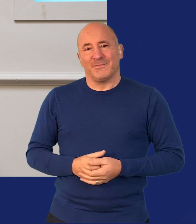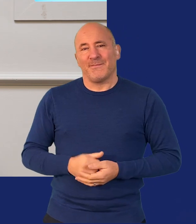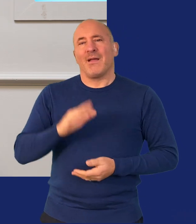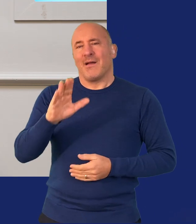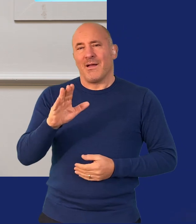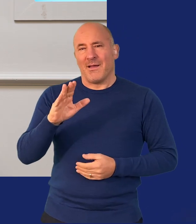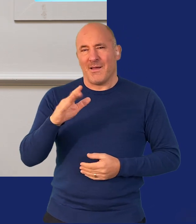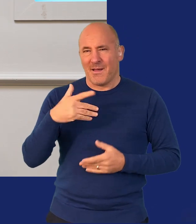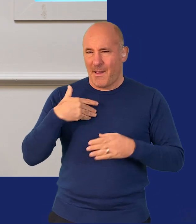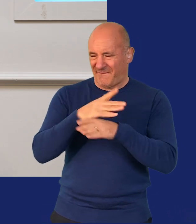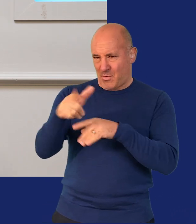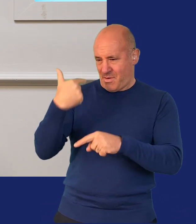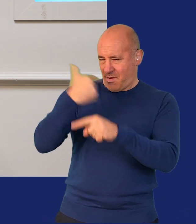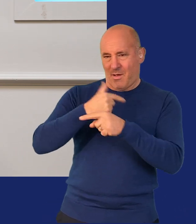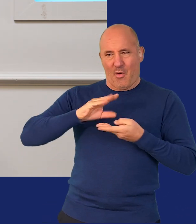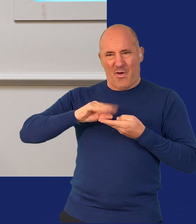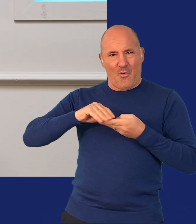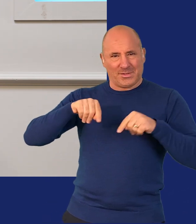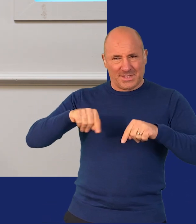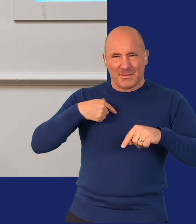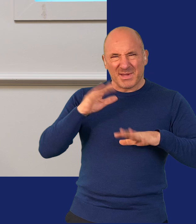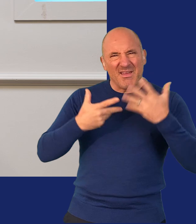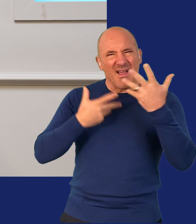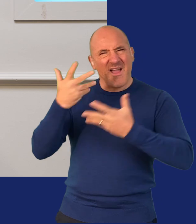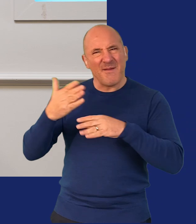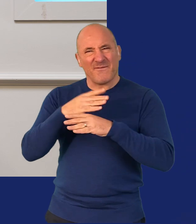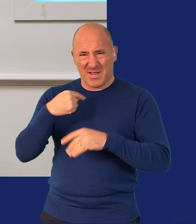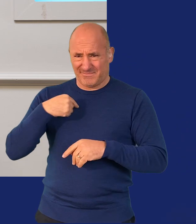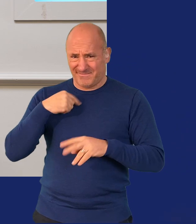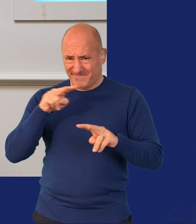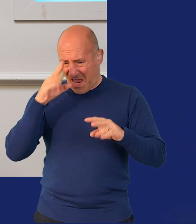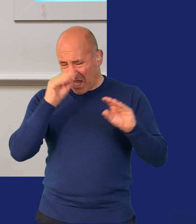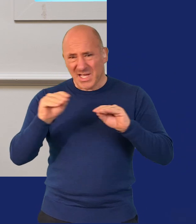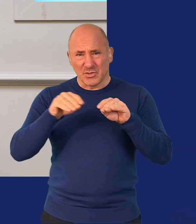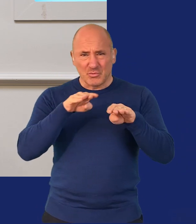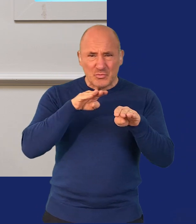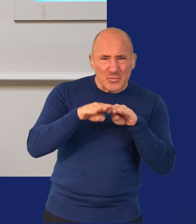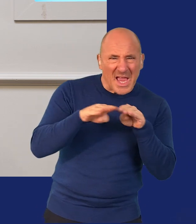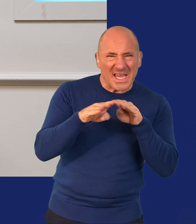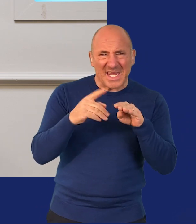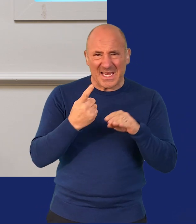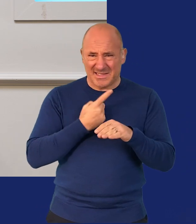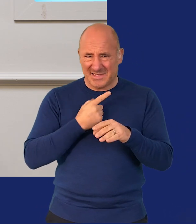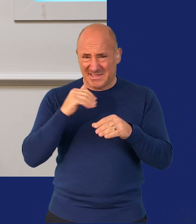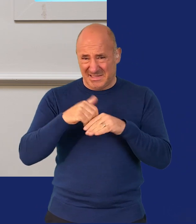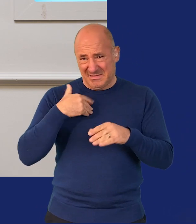of myself as working in education and training, even though probably 75, 80 percent of what I do now is e- learning.